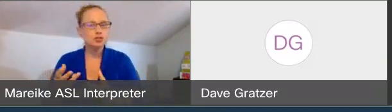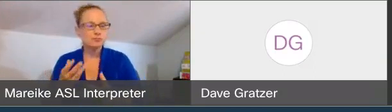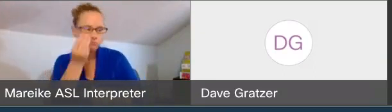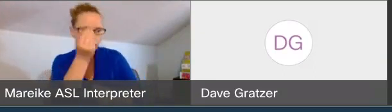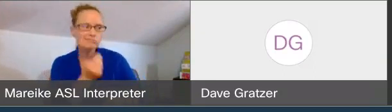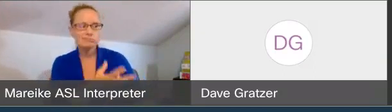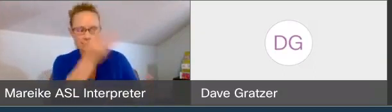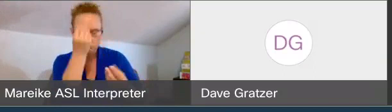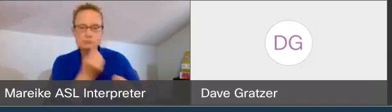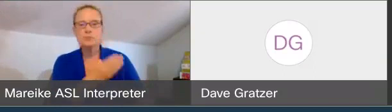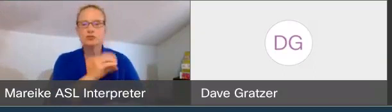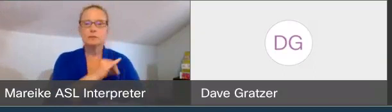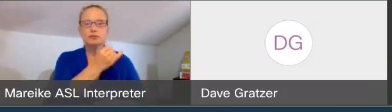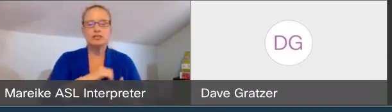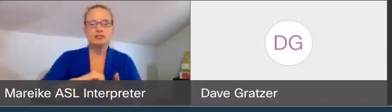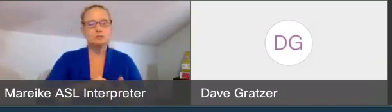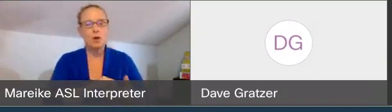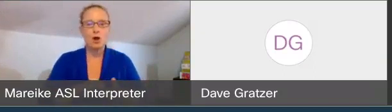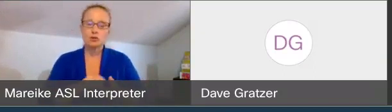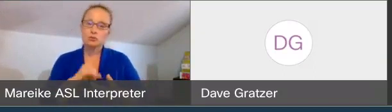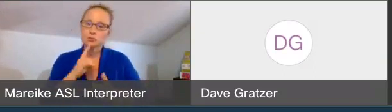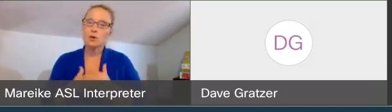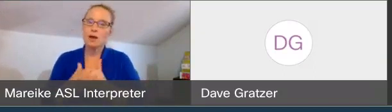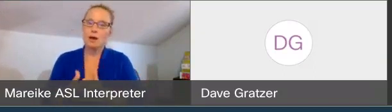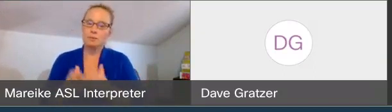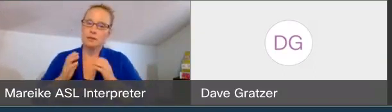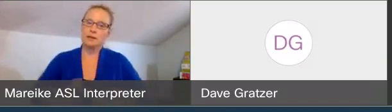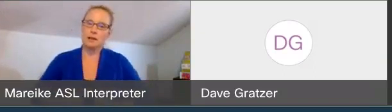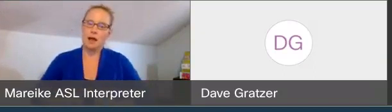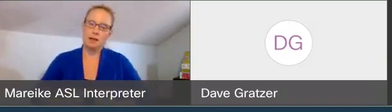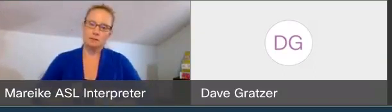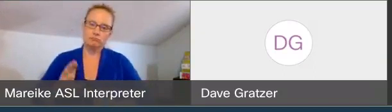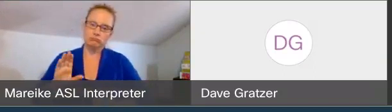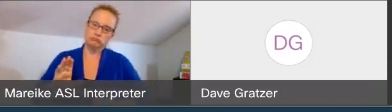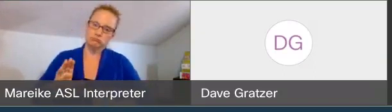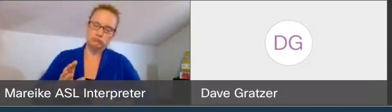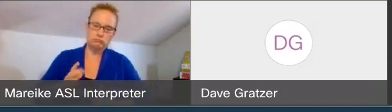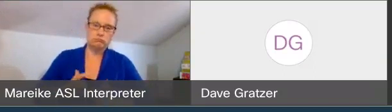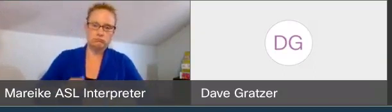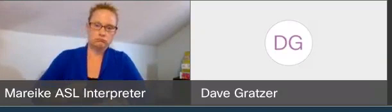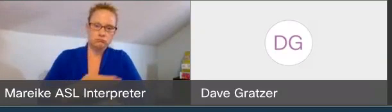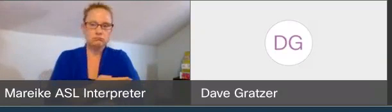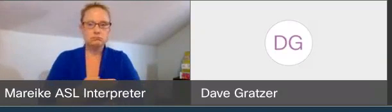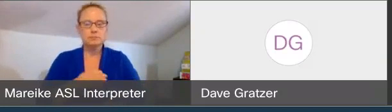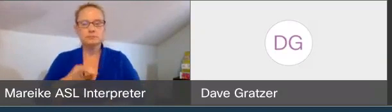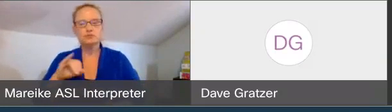in the best interest of the individual? - I think I could start Gary, but I'm definitely